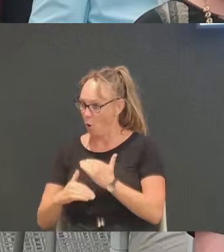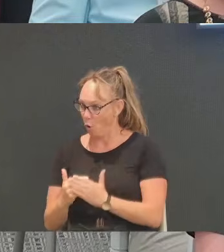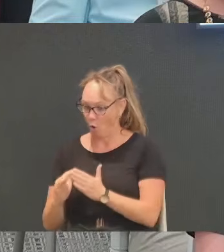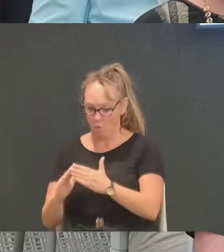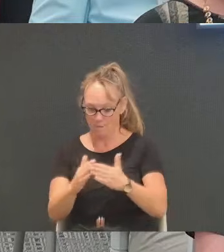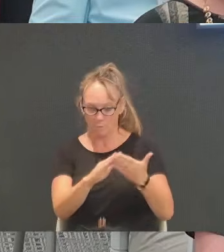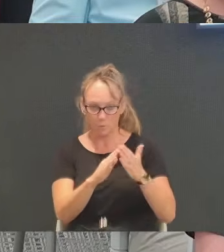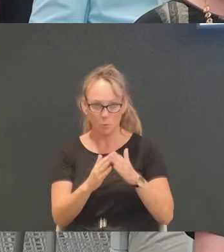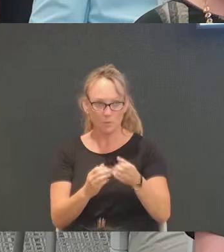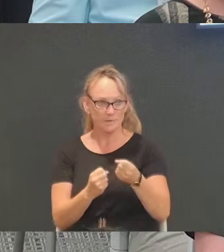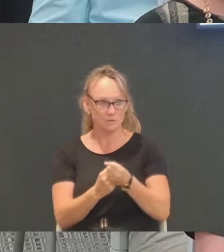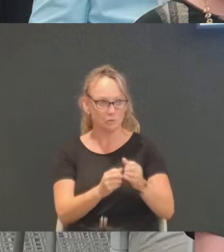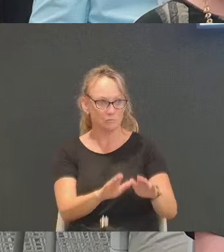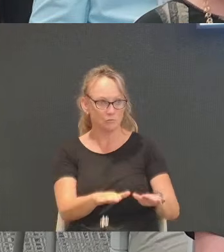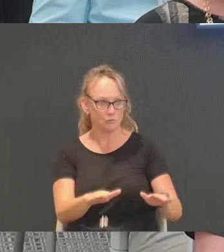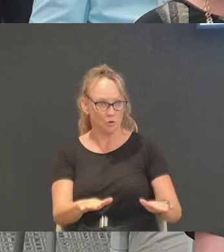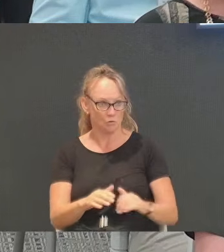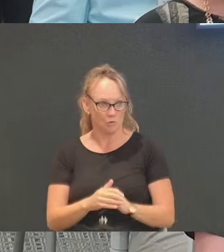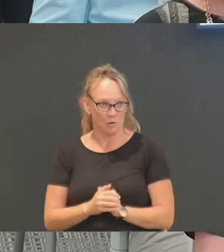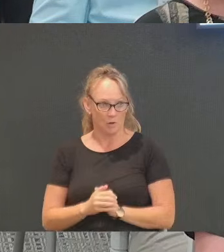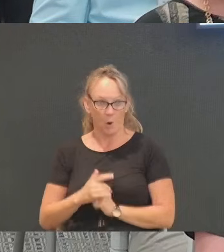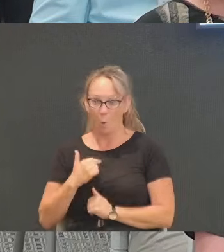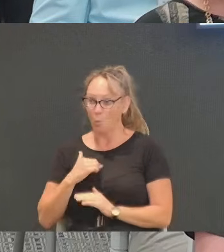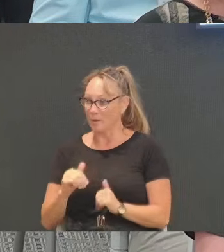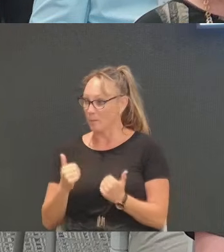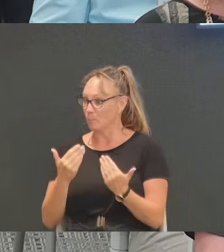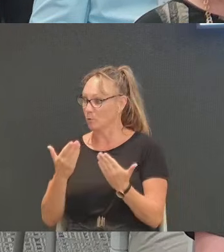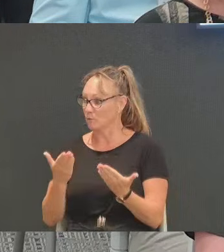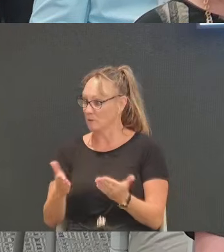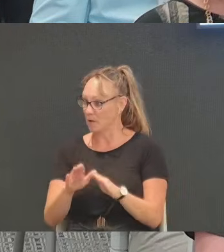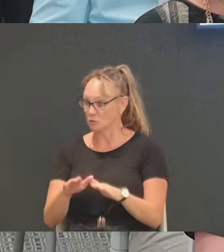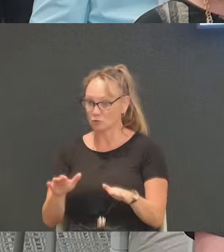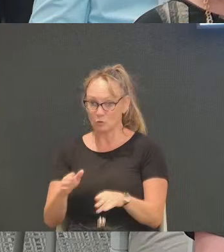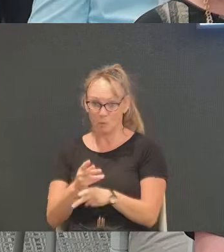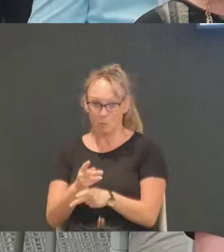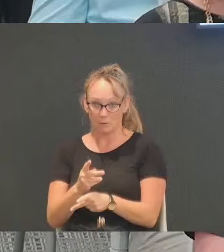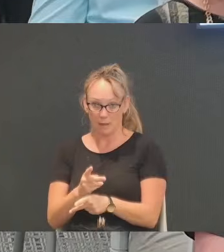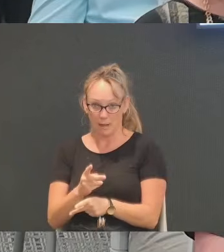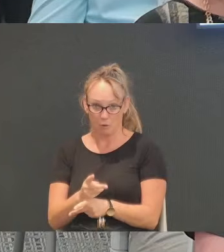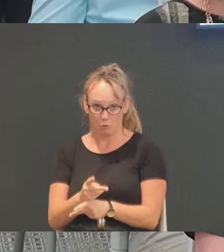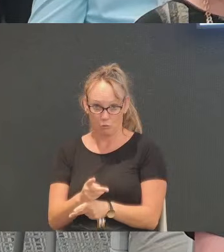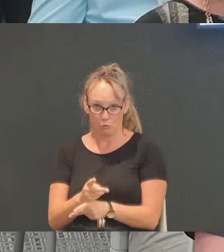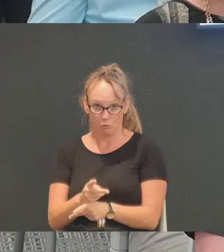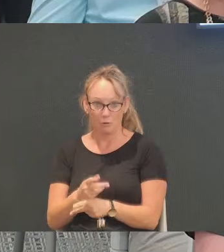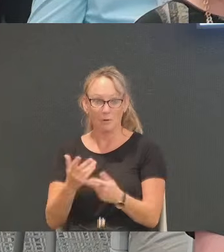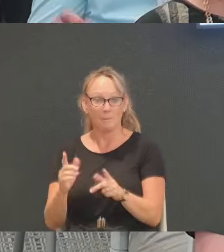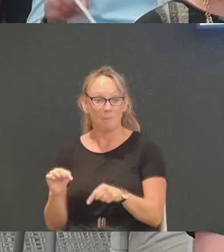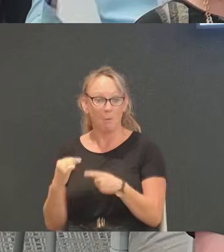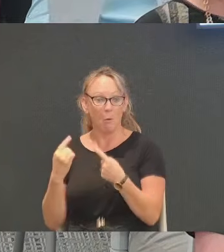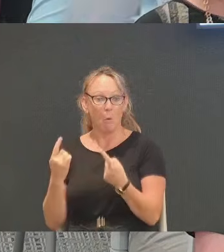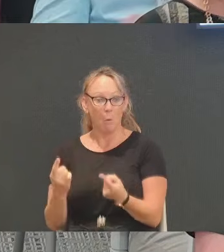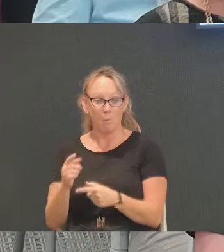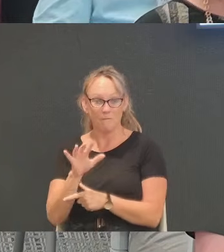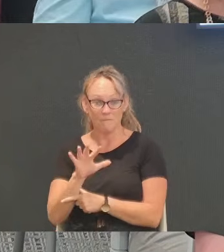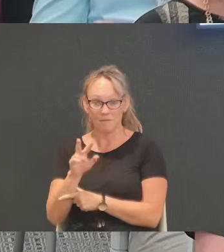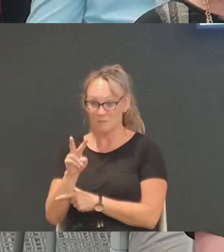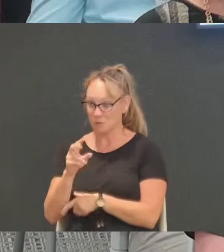business is to provide child care. However, over the course of our 52 years, our role has evolved